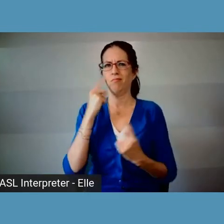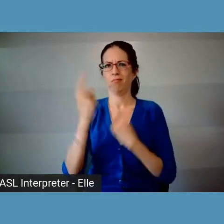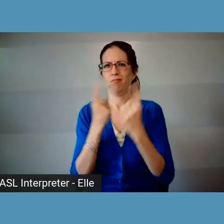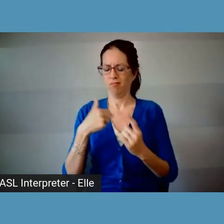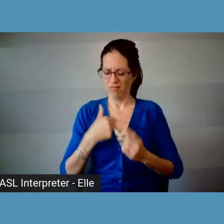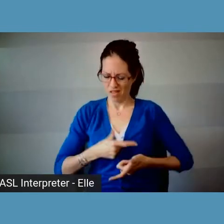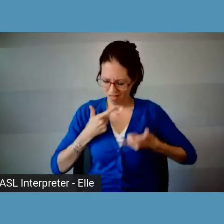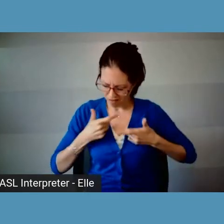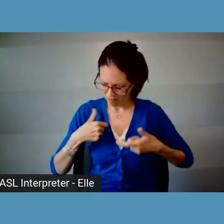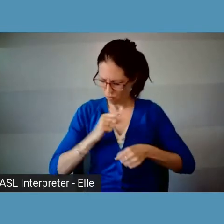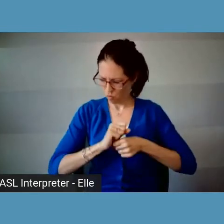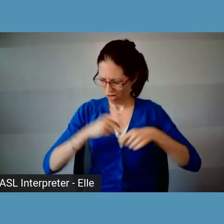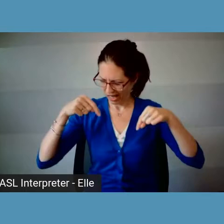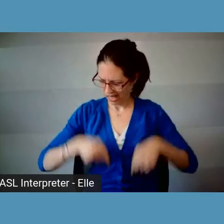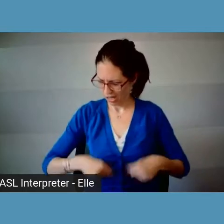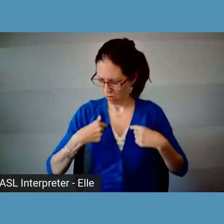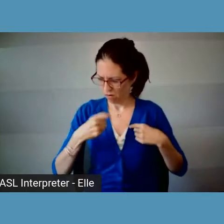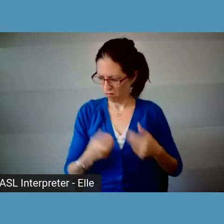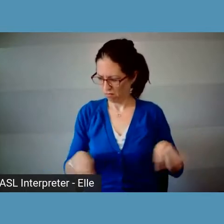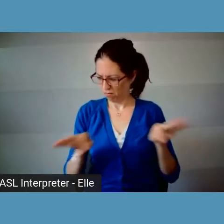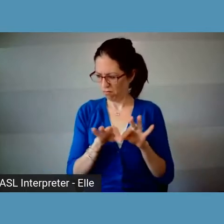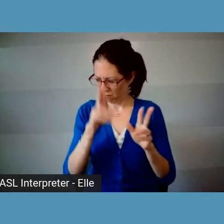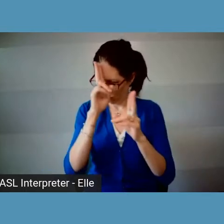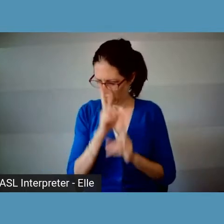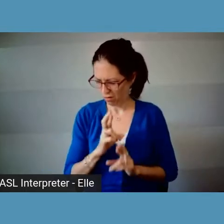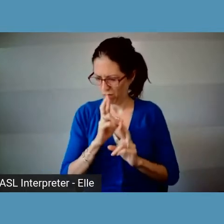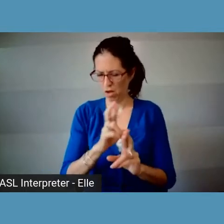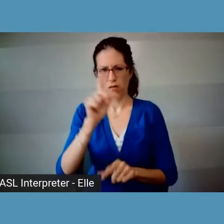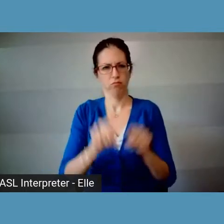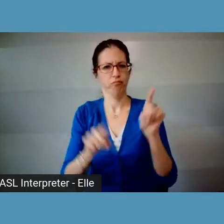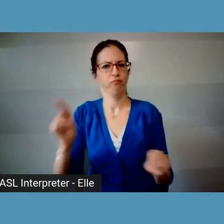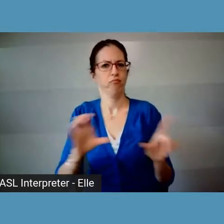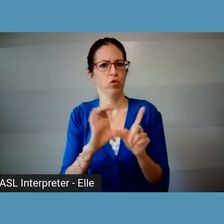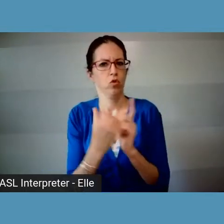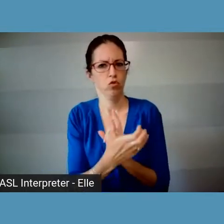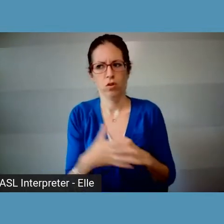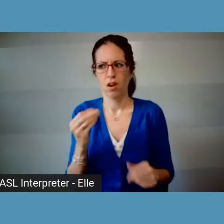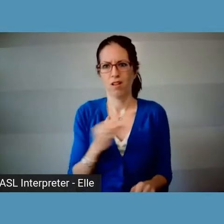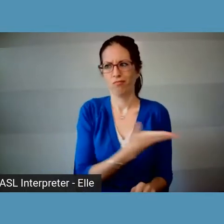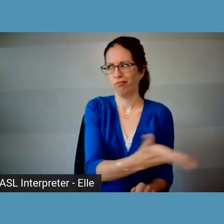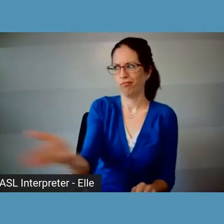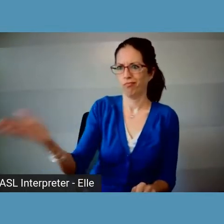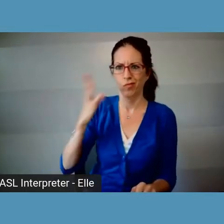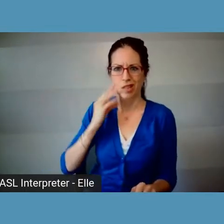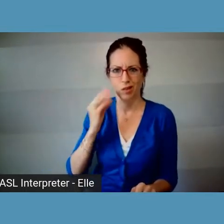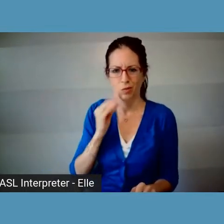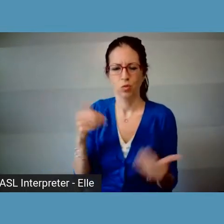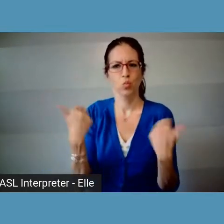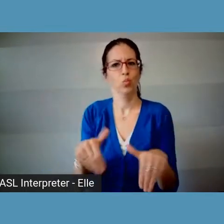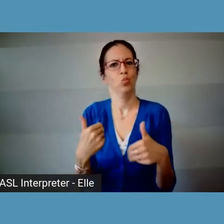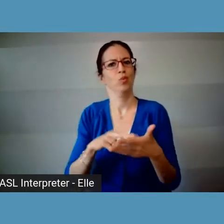of culture and experiences that form the richness of our world and our profession. Thank you.